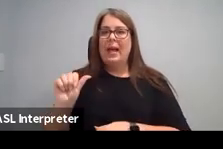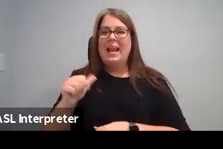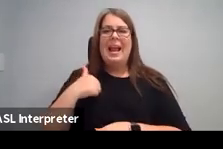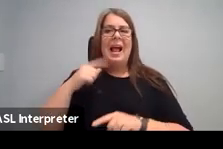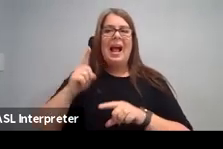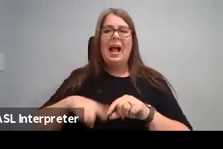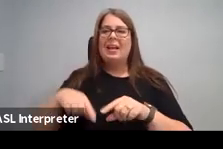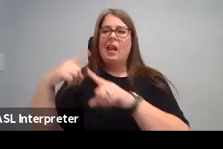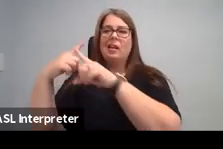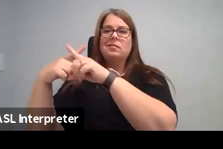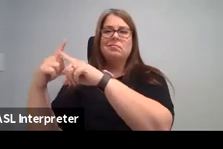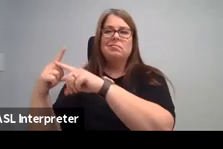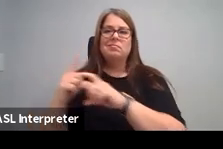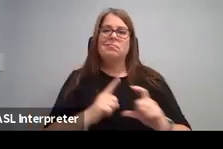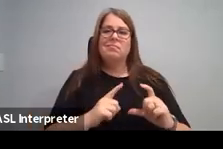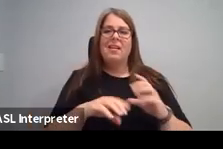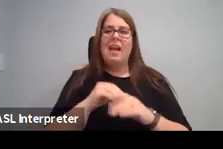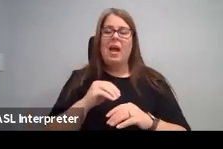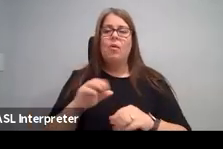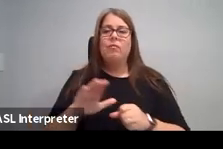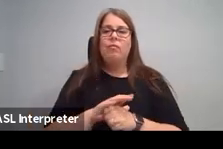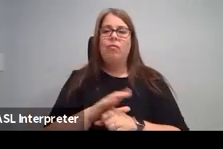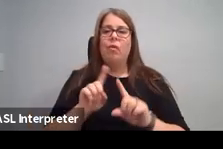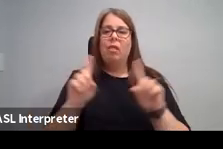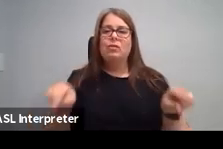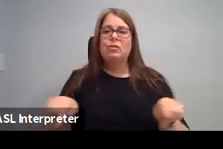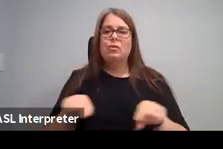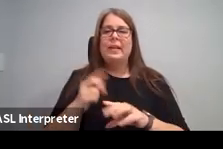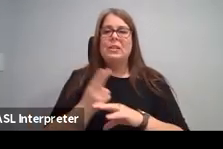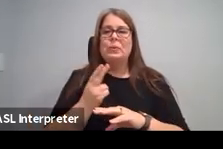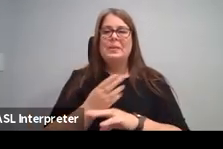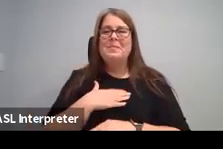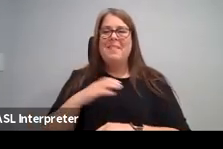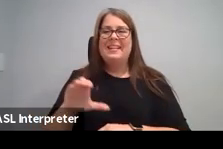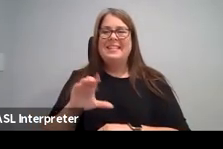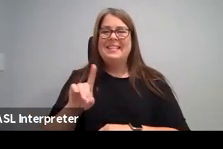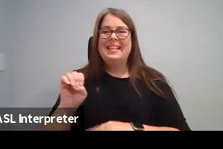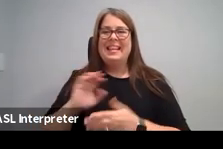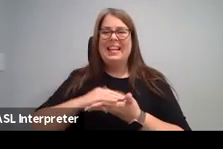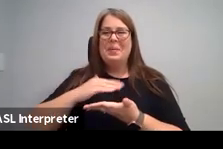Jewyl Alderson Clarke, SDCOE: Um, I think the next thing is a U turn. I'm going to go ahead and pop away. Well, one thing I will mention because I talked about this earlier.